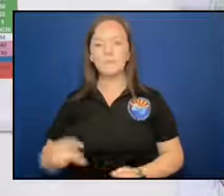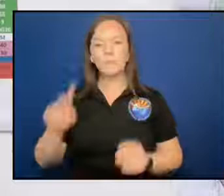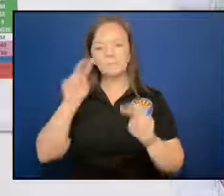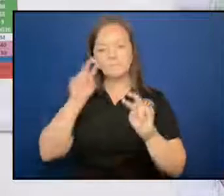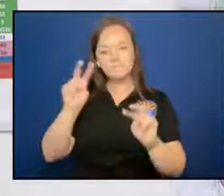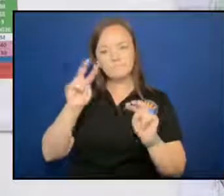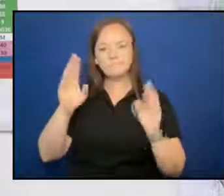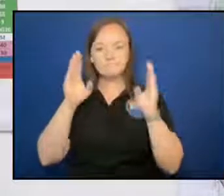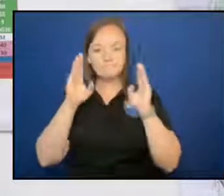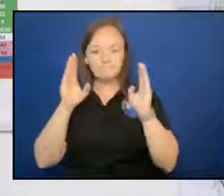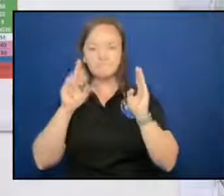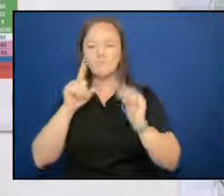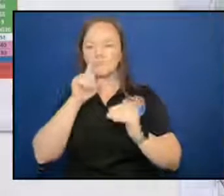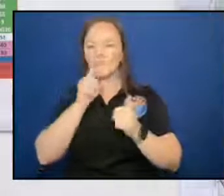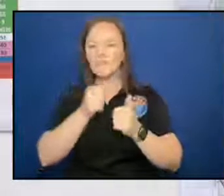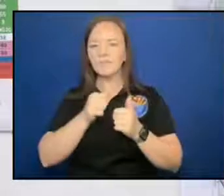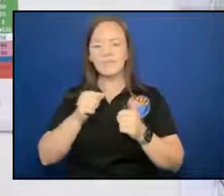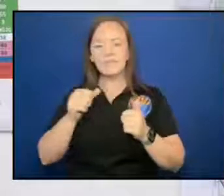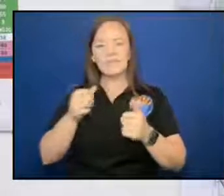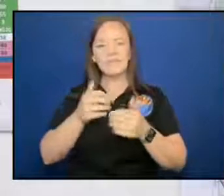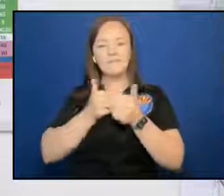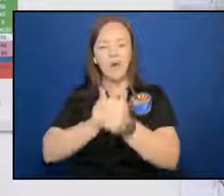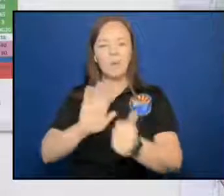WE CAN TO GET AHEAD AS WE CAN BE EXPECTING.